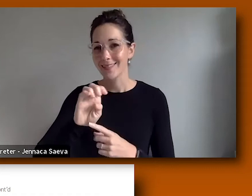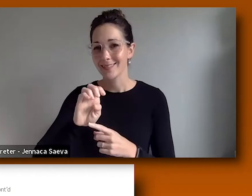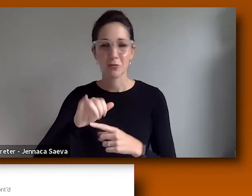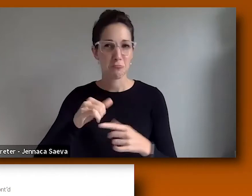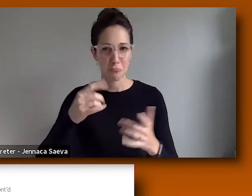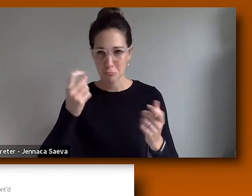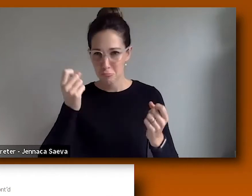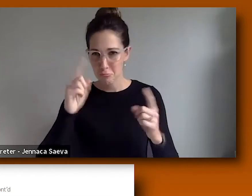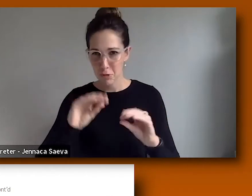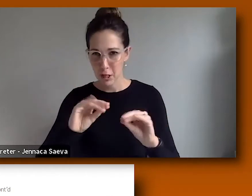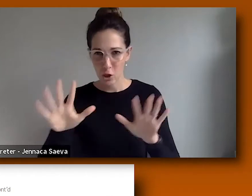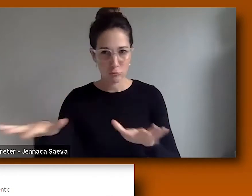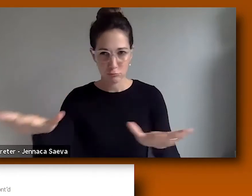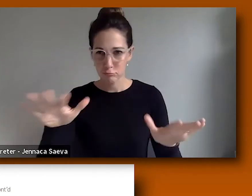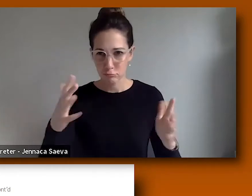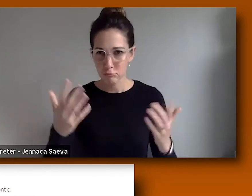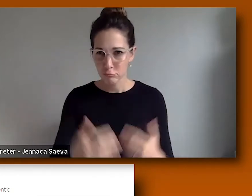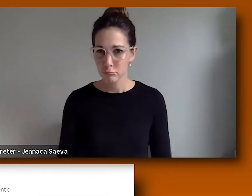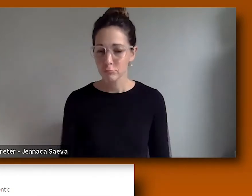on the same page with that definition.